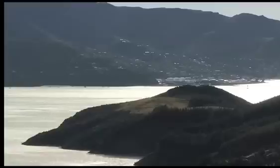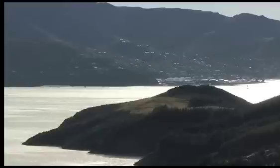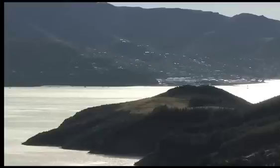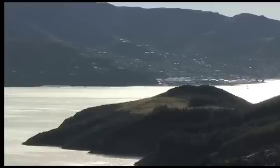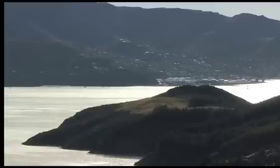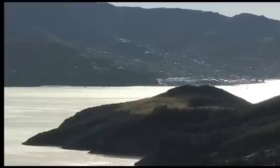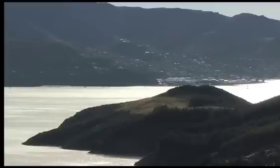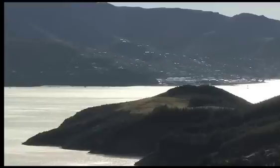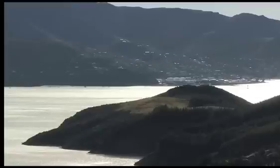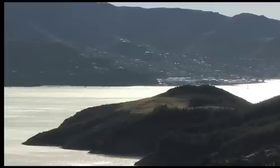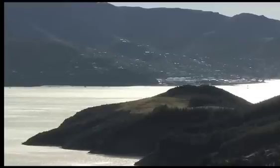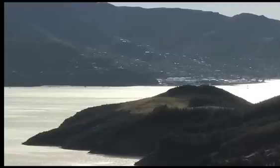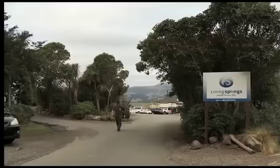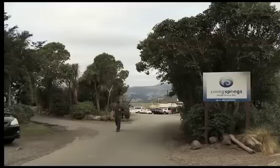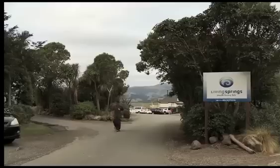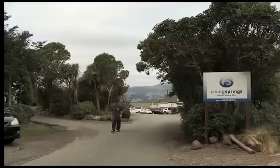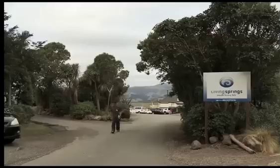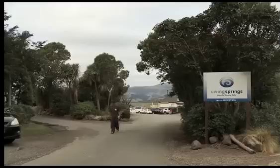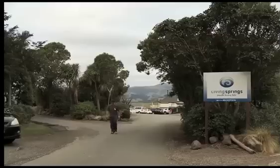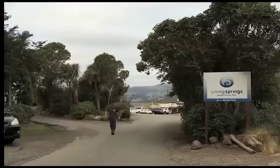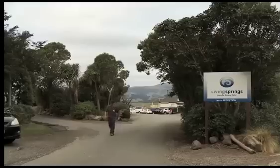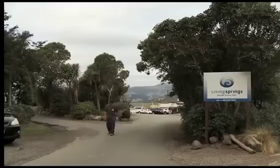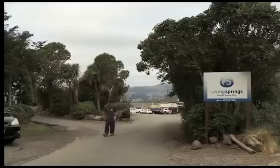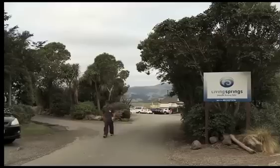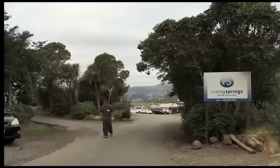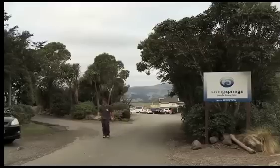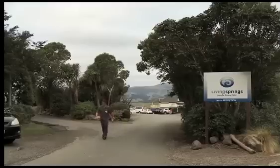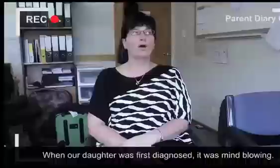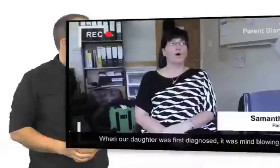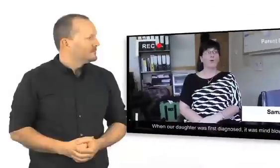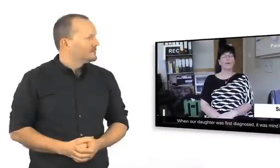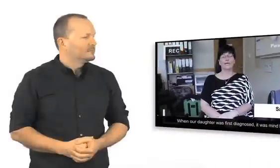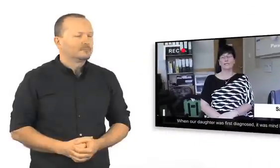You to Me, Me to You – Parents Background music plays: Together Again by Leek Soup View from Living Springs. Living Springs sign at start of driveway.